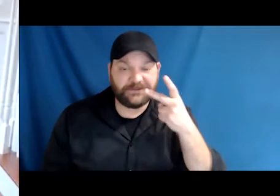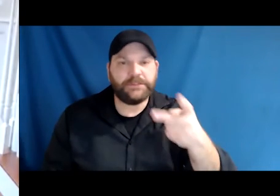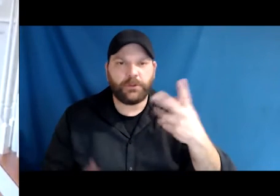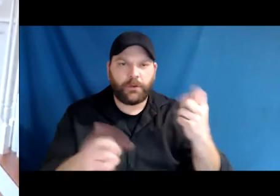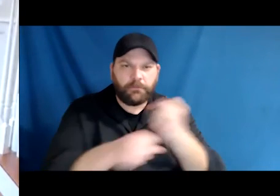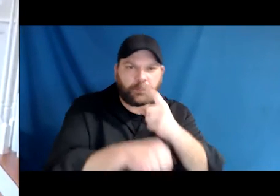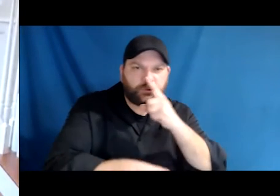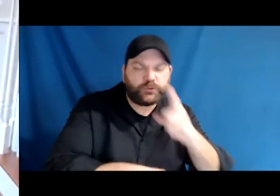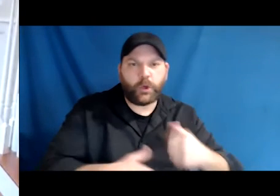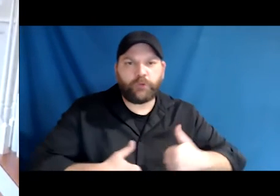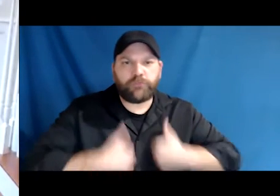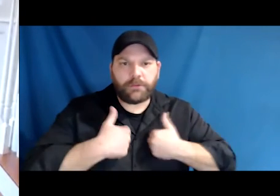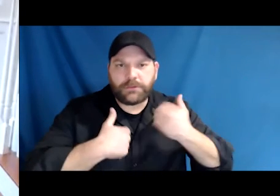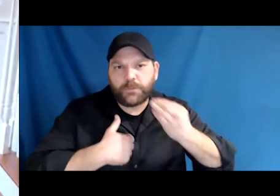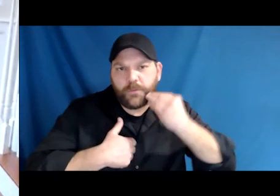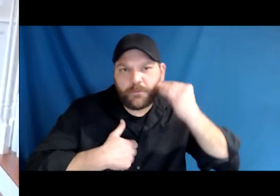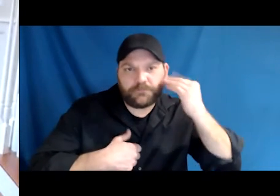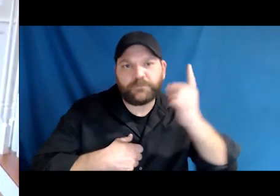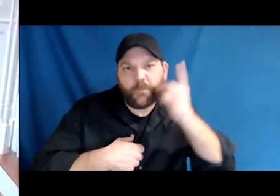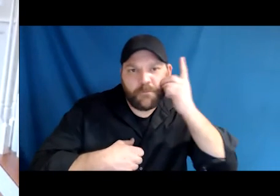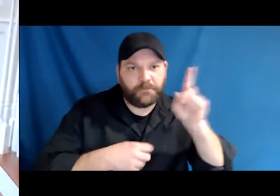classrooms, labs, and office areas.